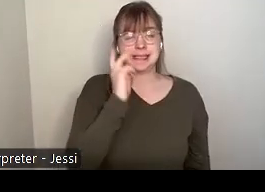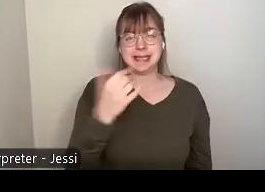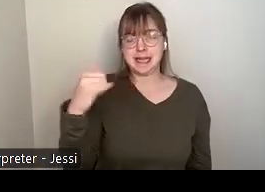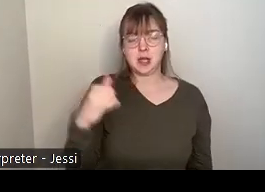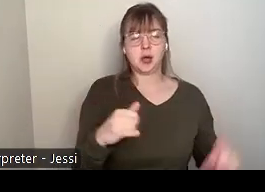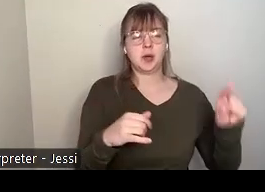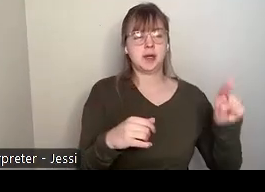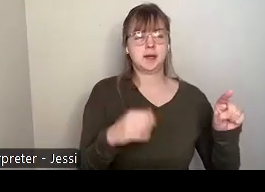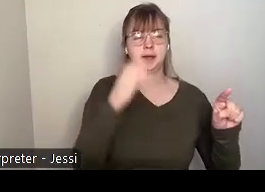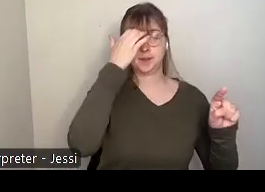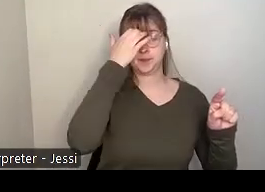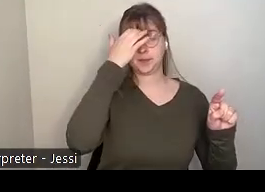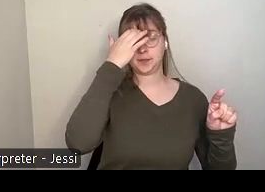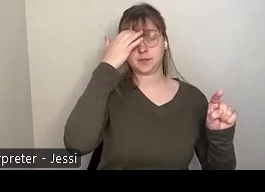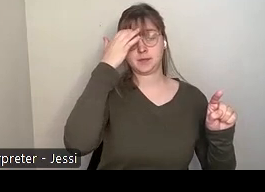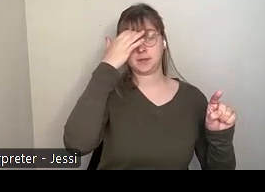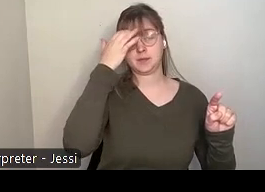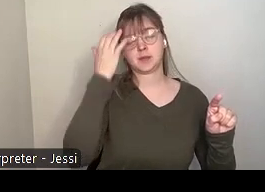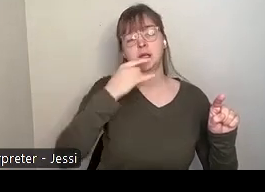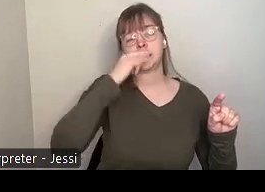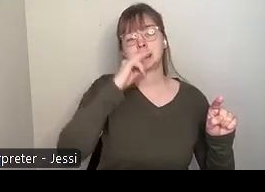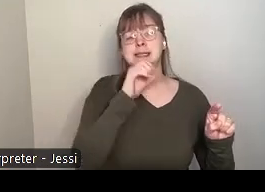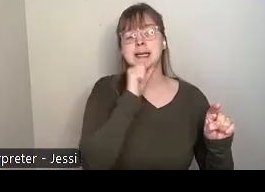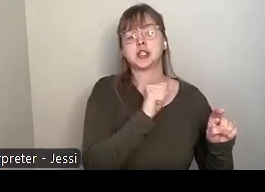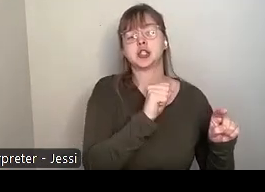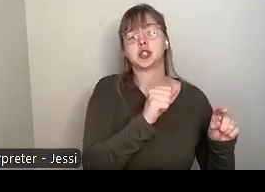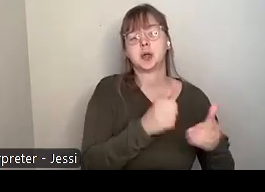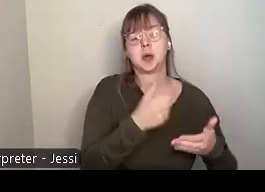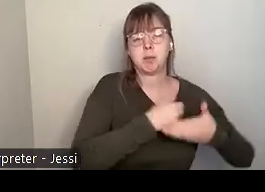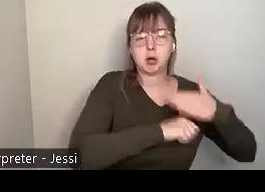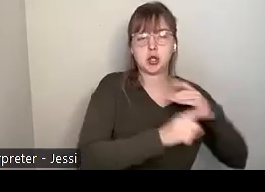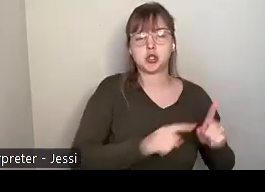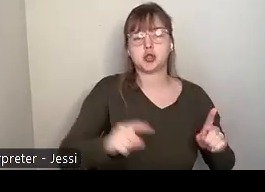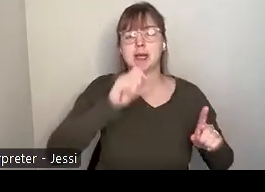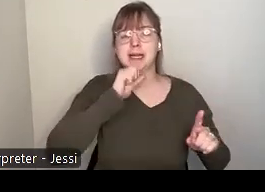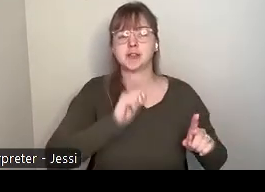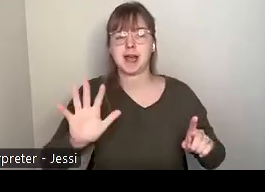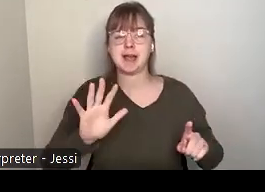age birth to five experience social and emotional problems that's not a diagnostic statistic right